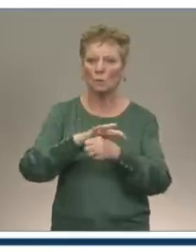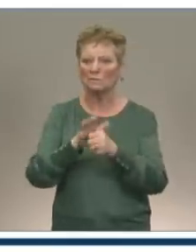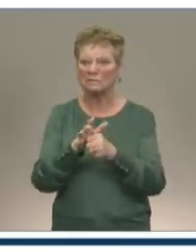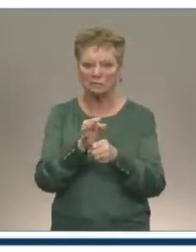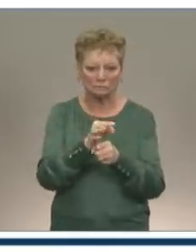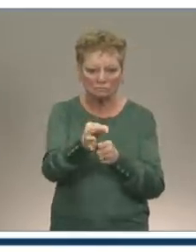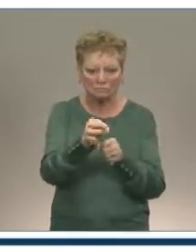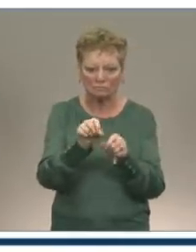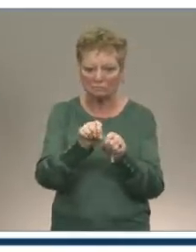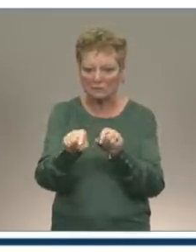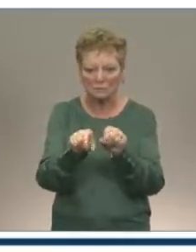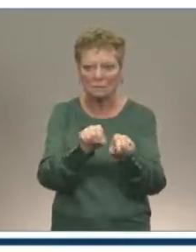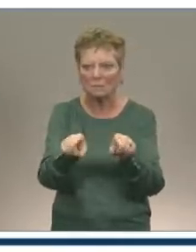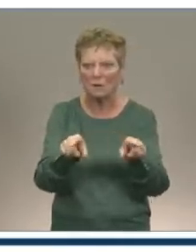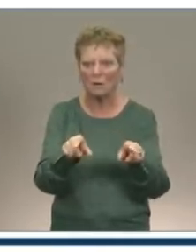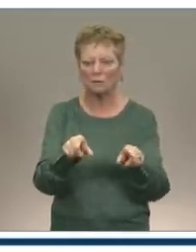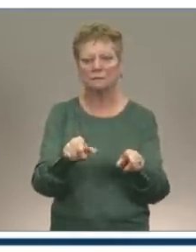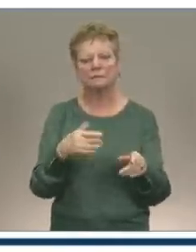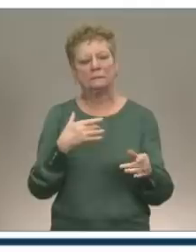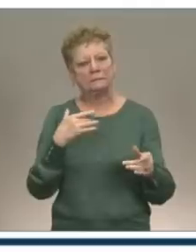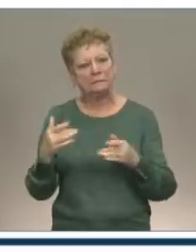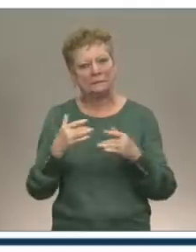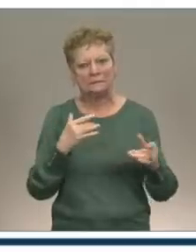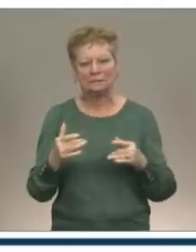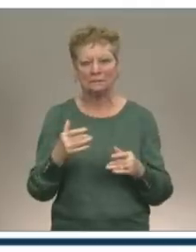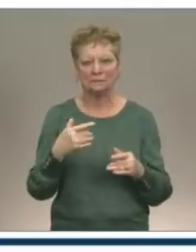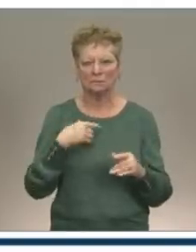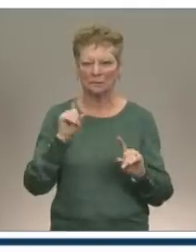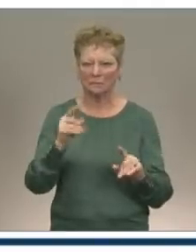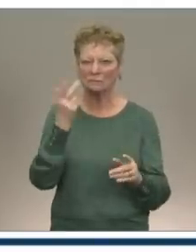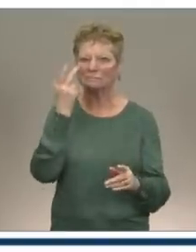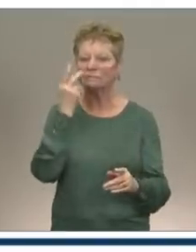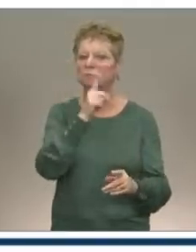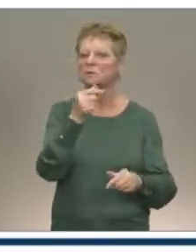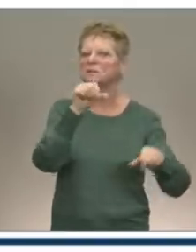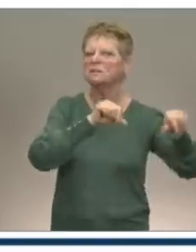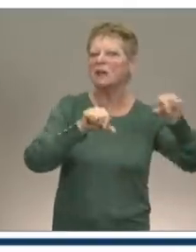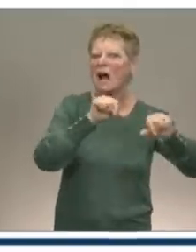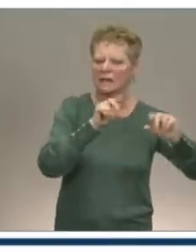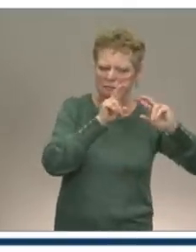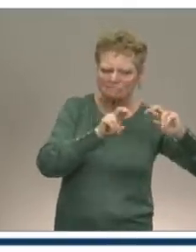so we need to see what the science tells us about this variant but no matter what we know